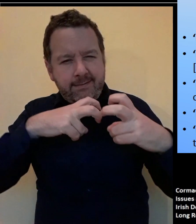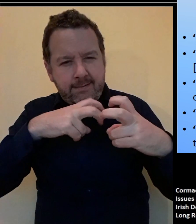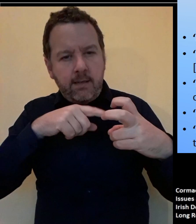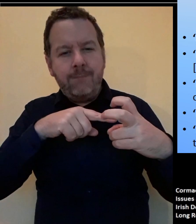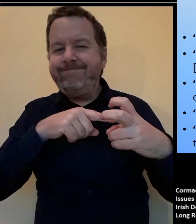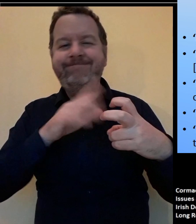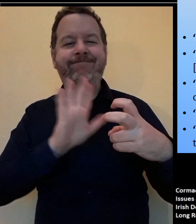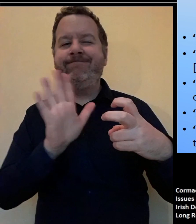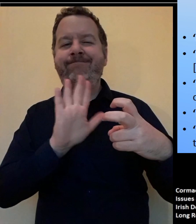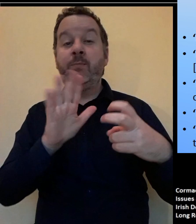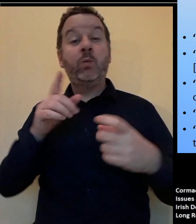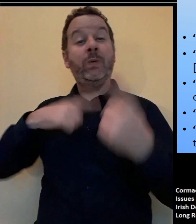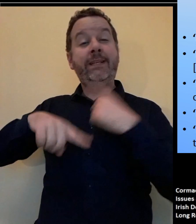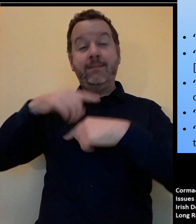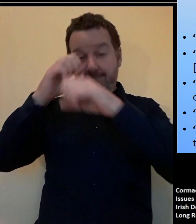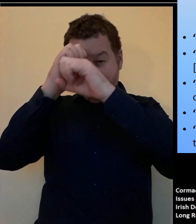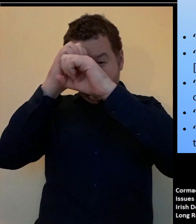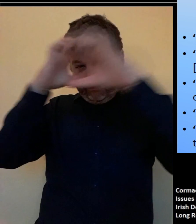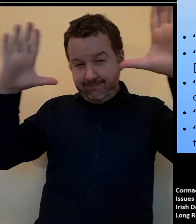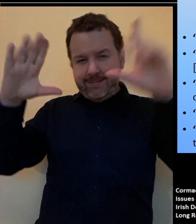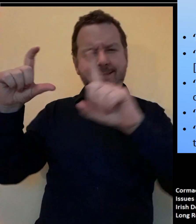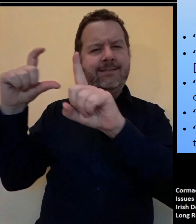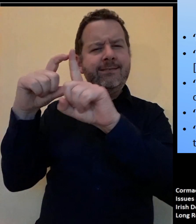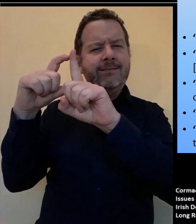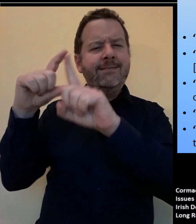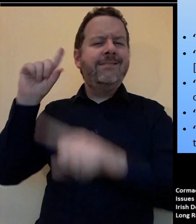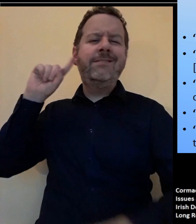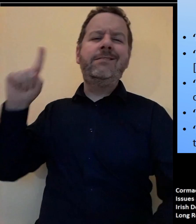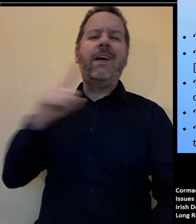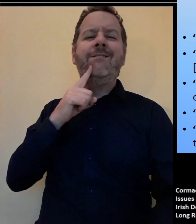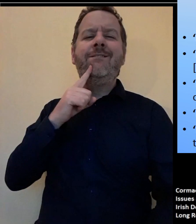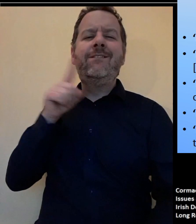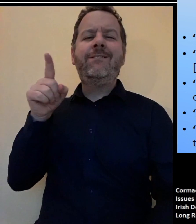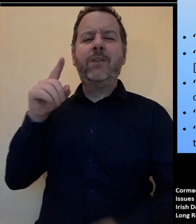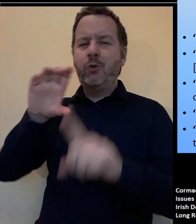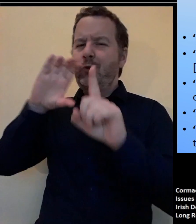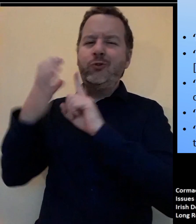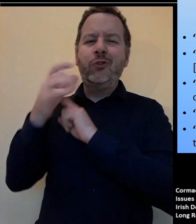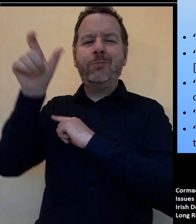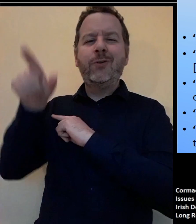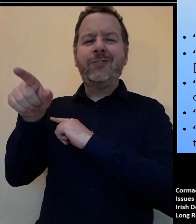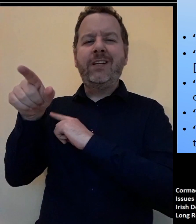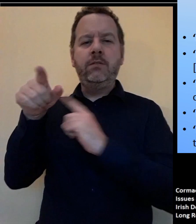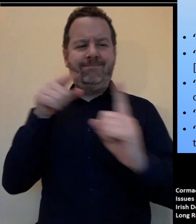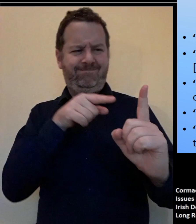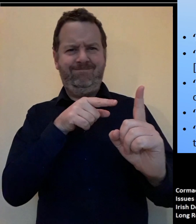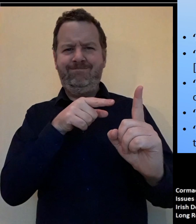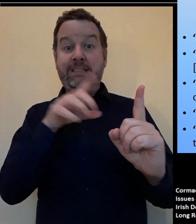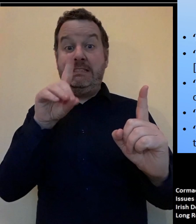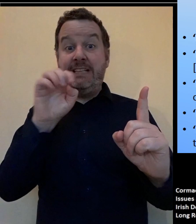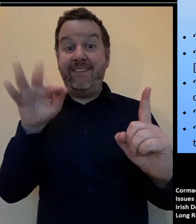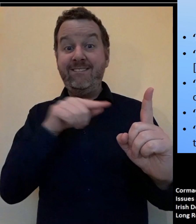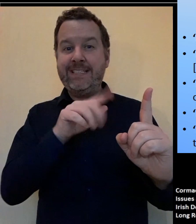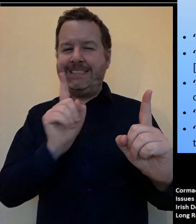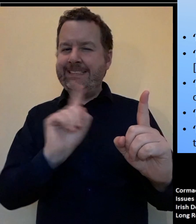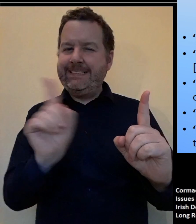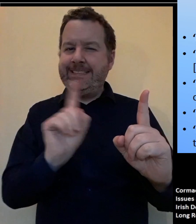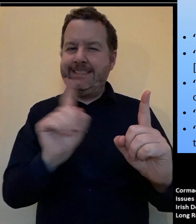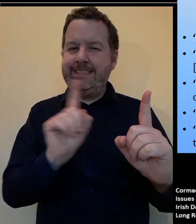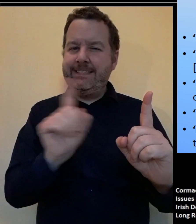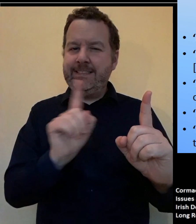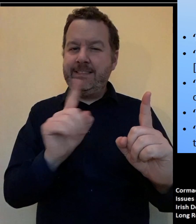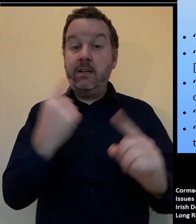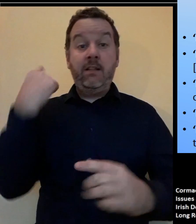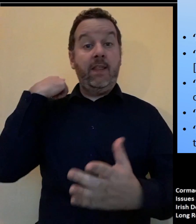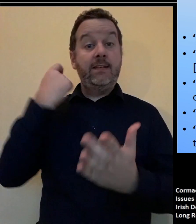However upon further investigation, this almost never matches our own conception of a culturally Deaf person.